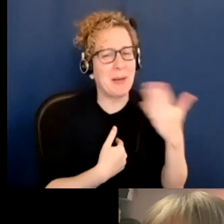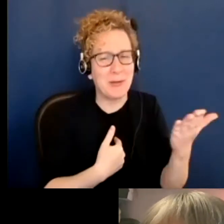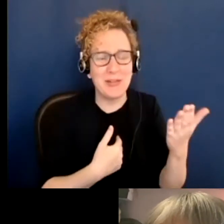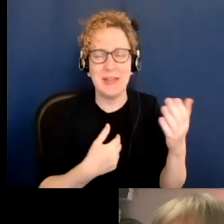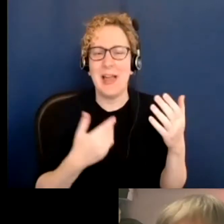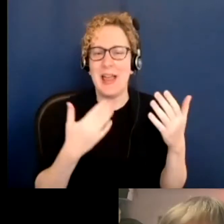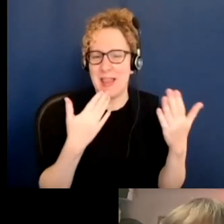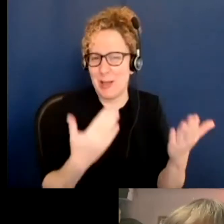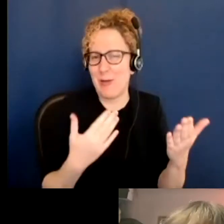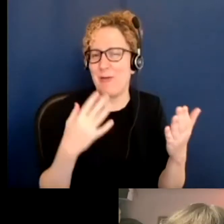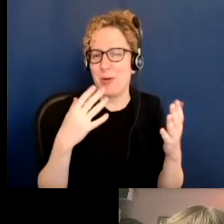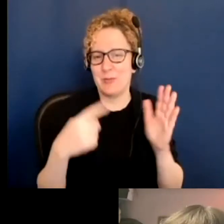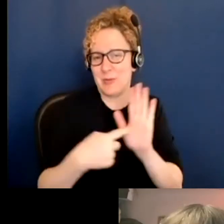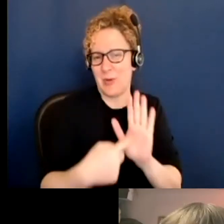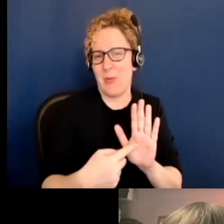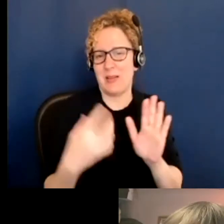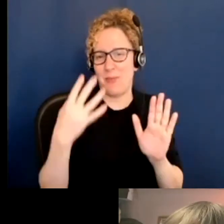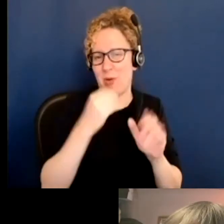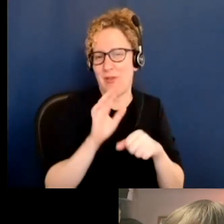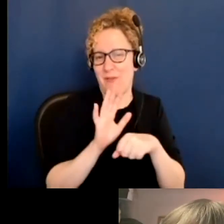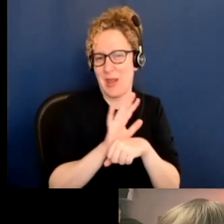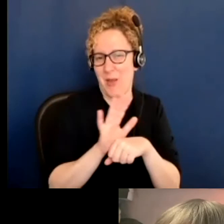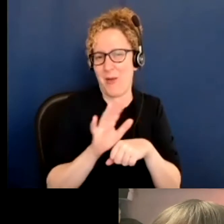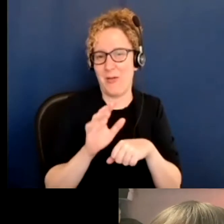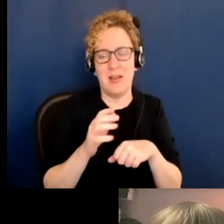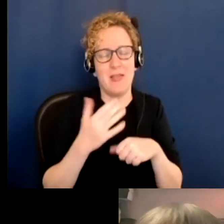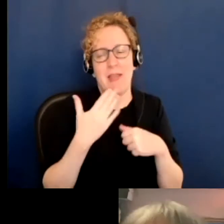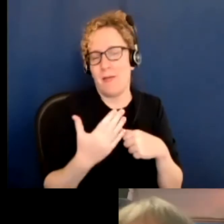from the State Department and we thank the State Department for all they have done.